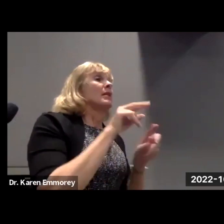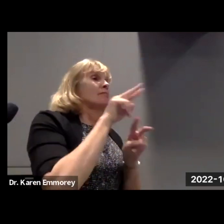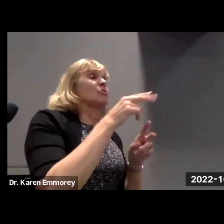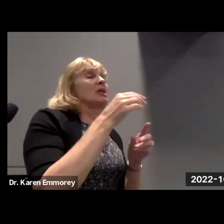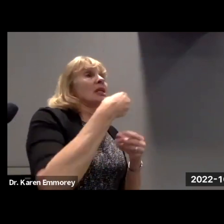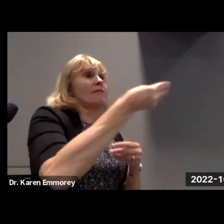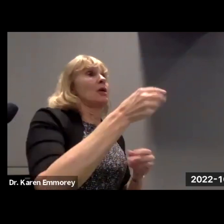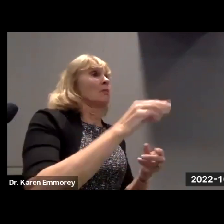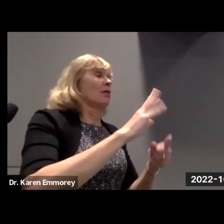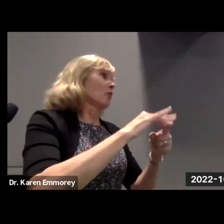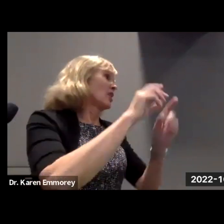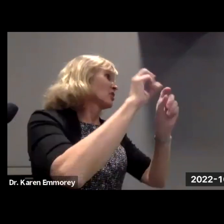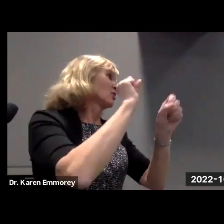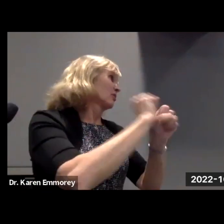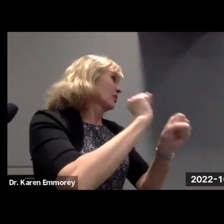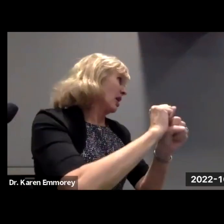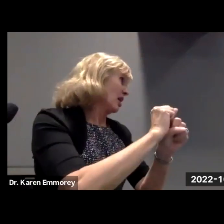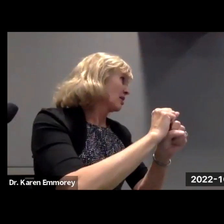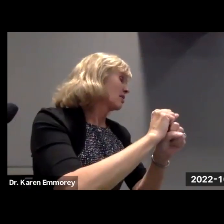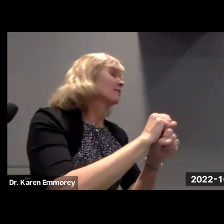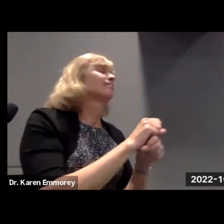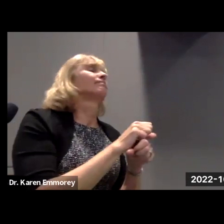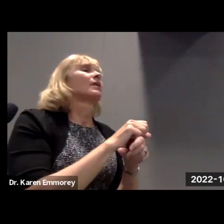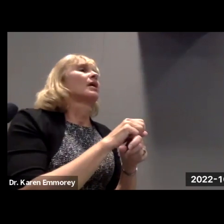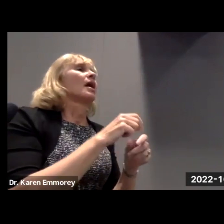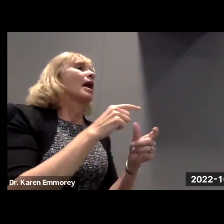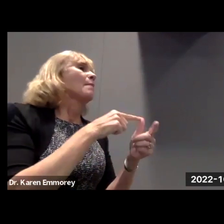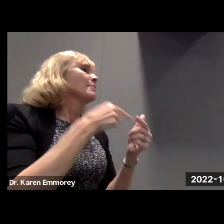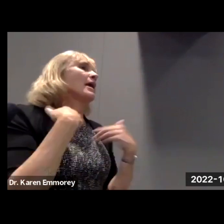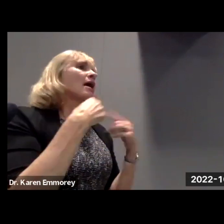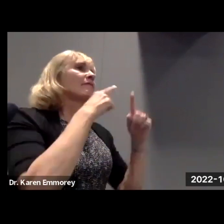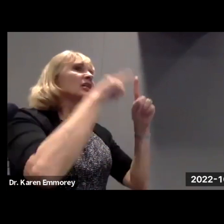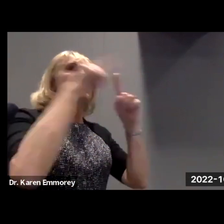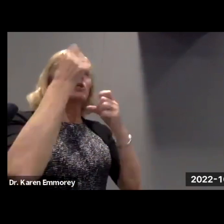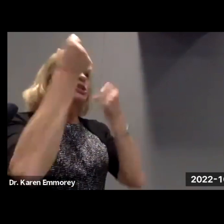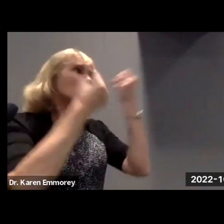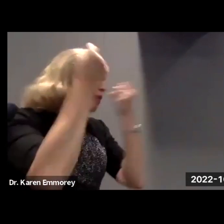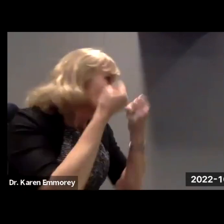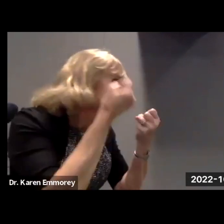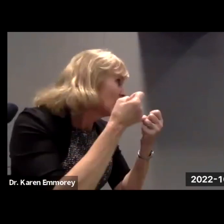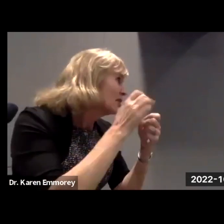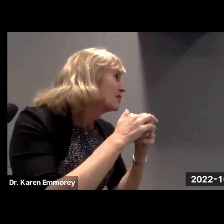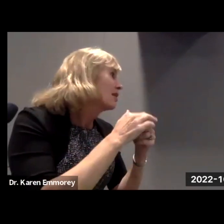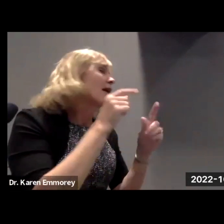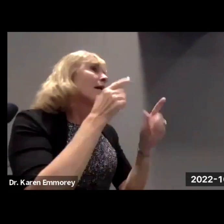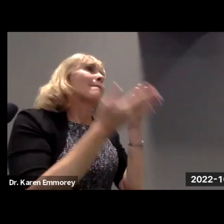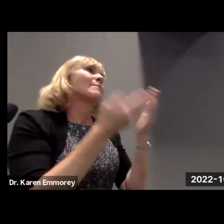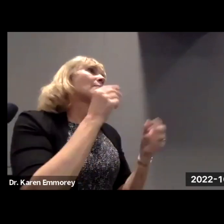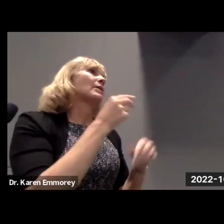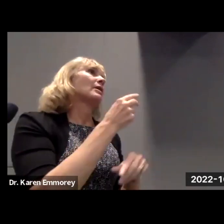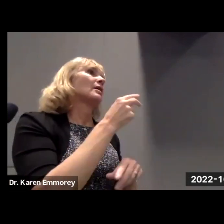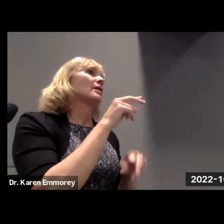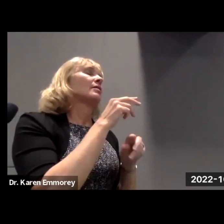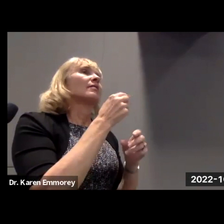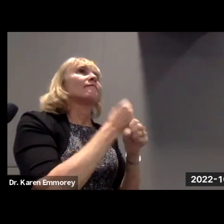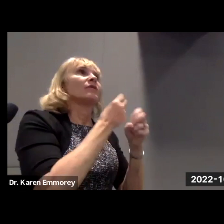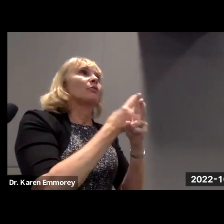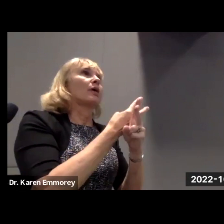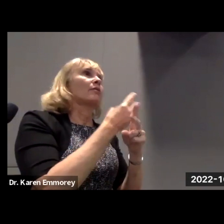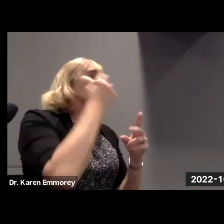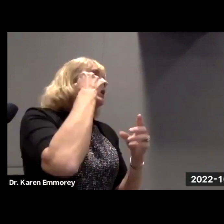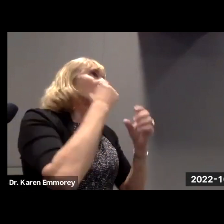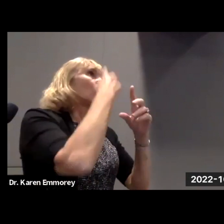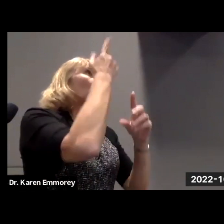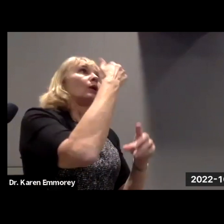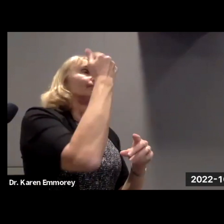They might be thinking about how those words appear on it. They are